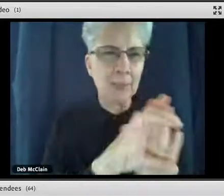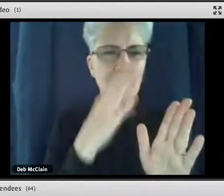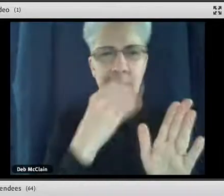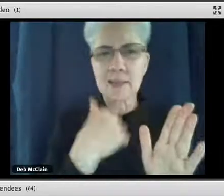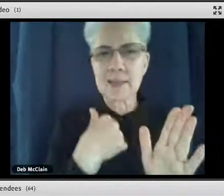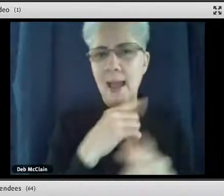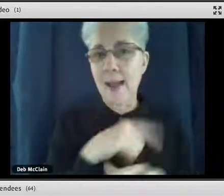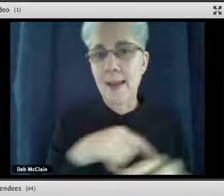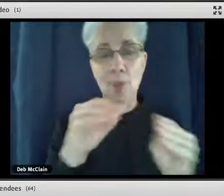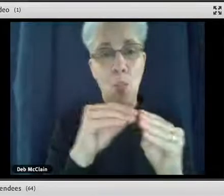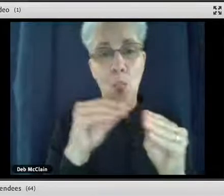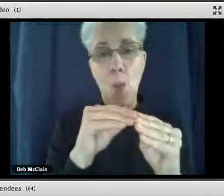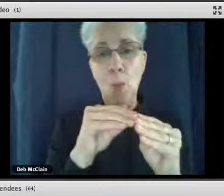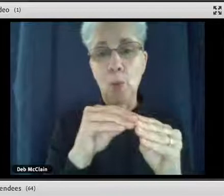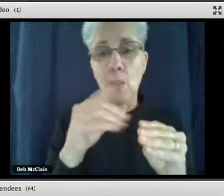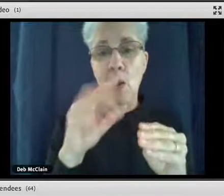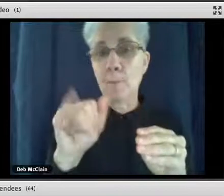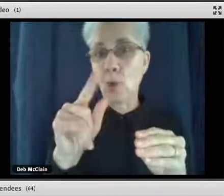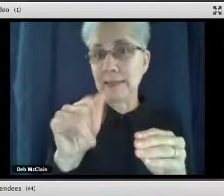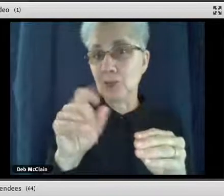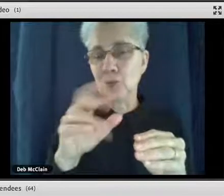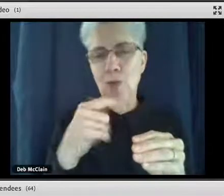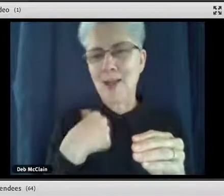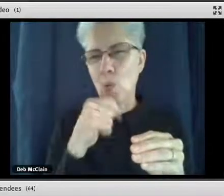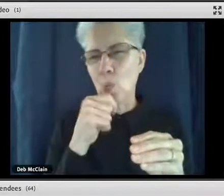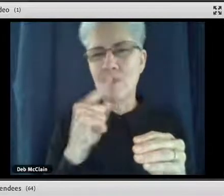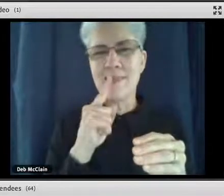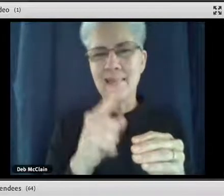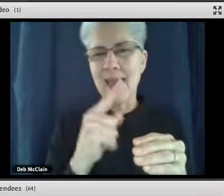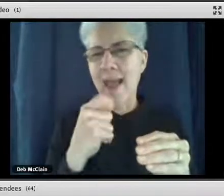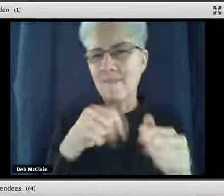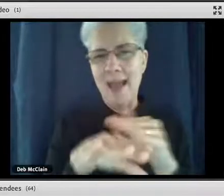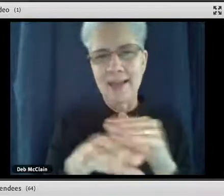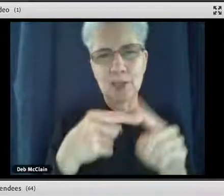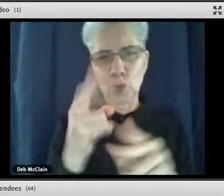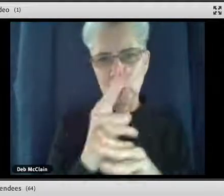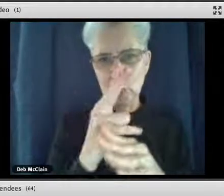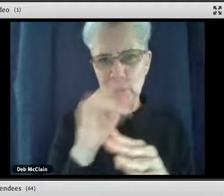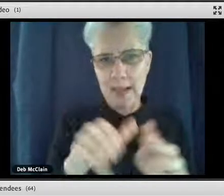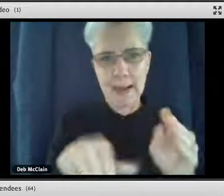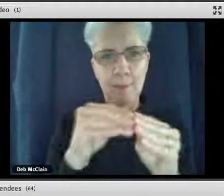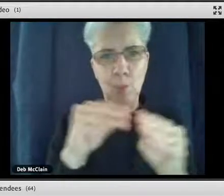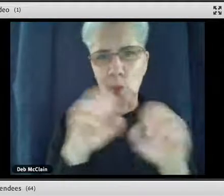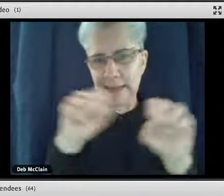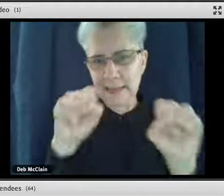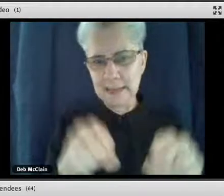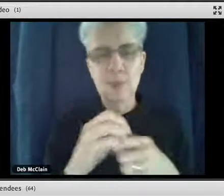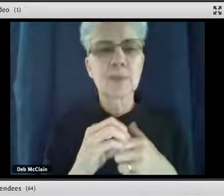because I'm no longer a practitioner anymore. So I don't really have access to systems.